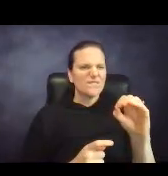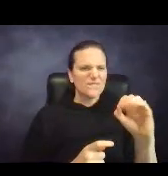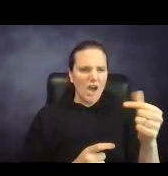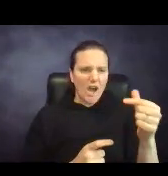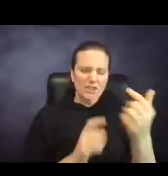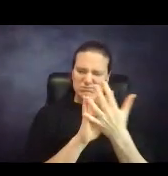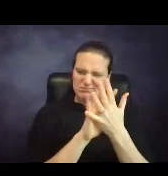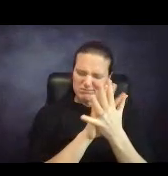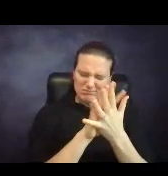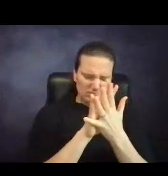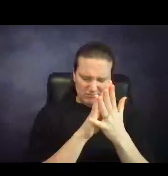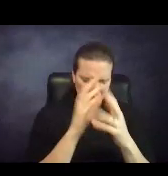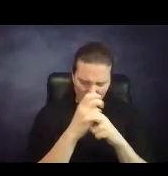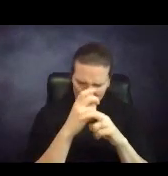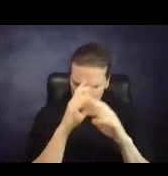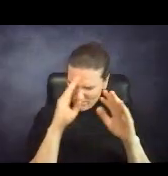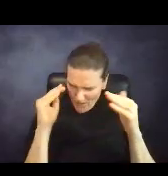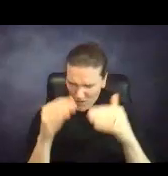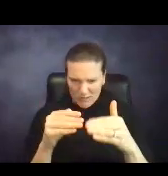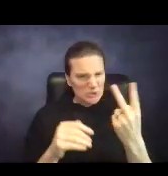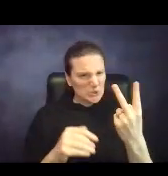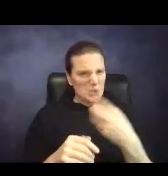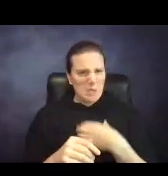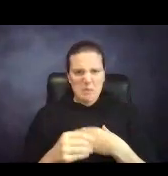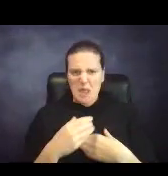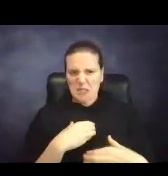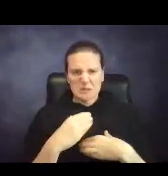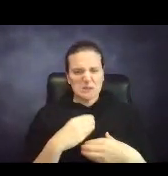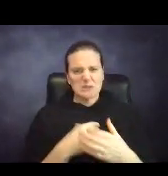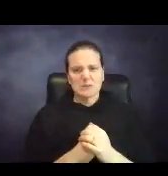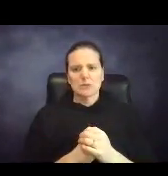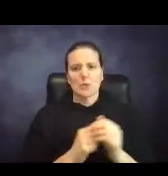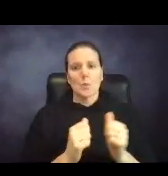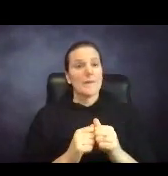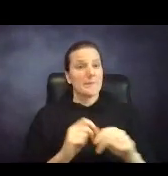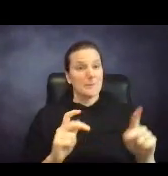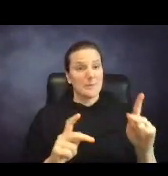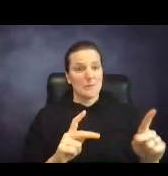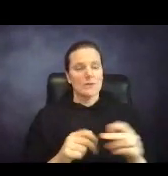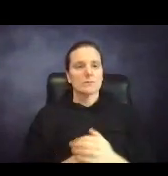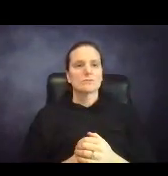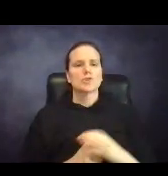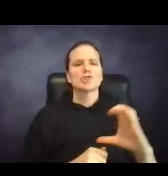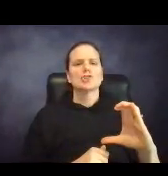And trouble concentrating with two biggest complaints I hear in my patient population to chill out and to get to sleep.